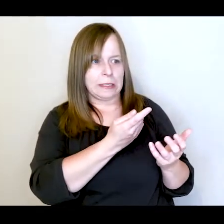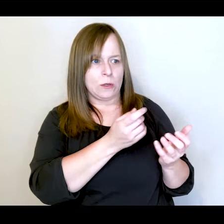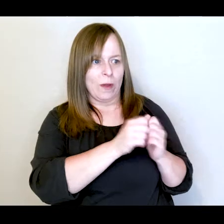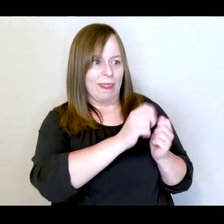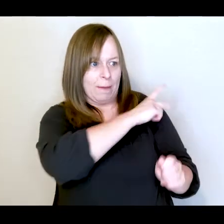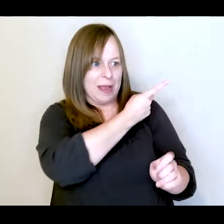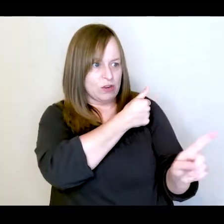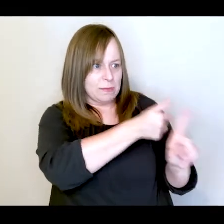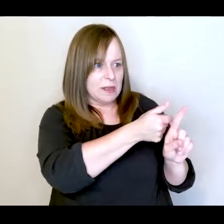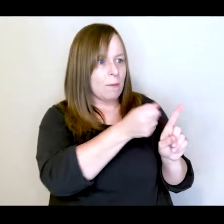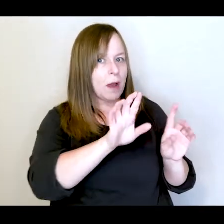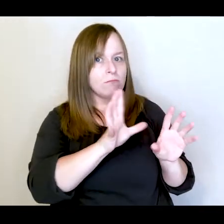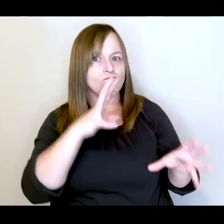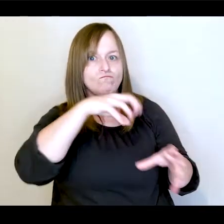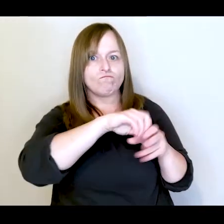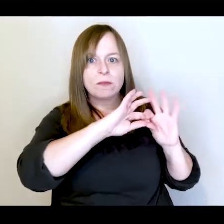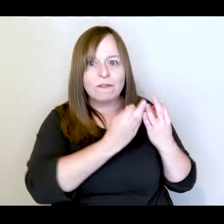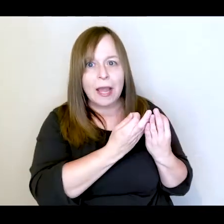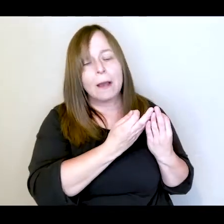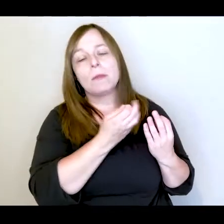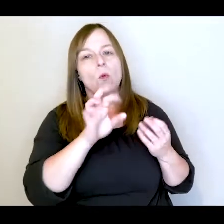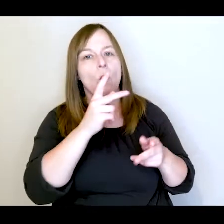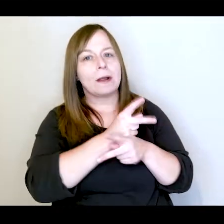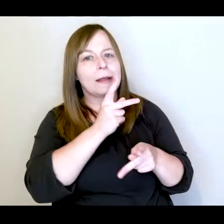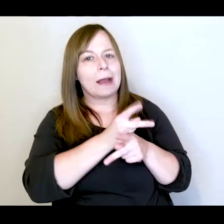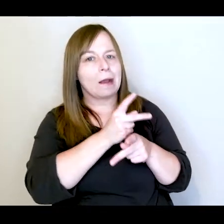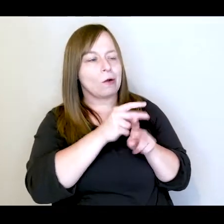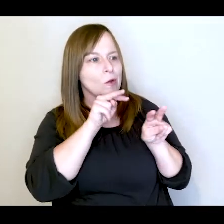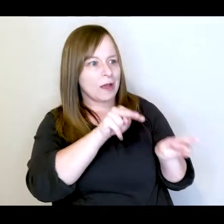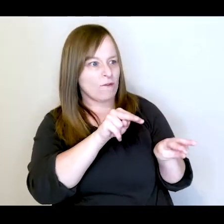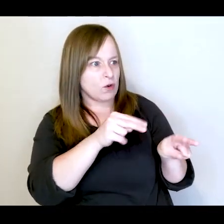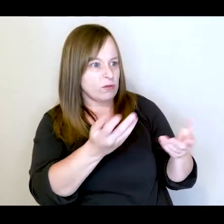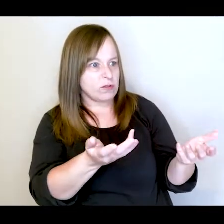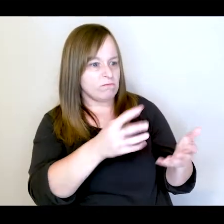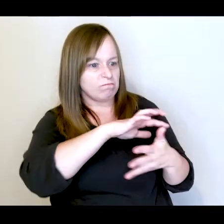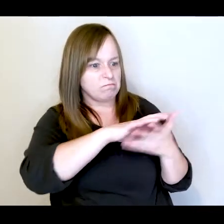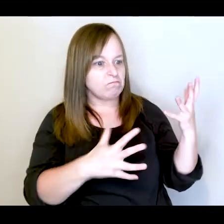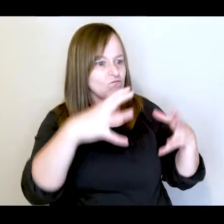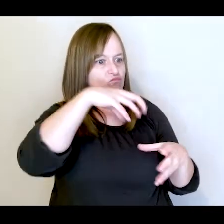the patient but also with the family and/or caregivers that may be outside of